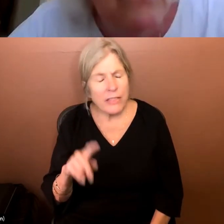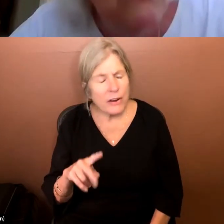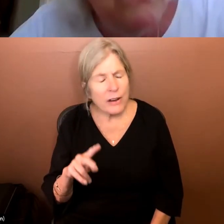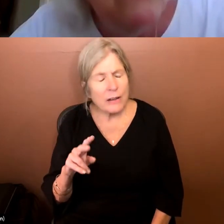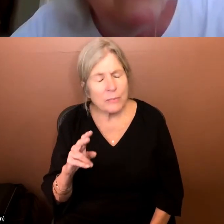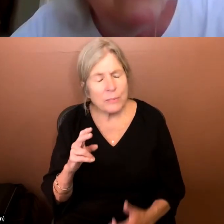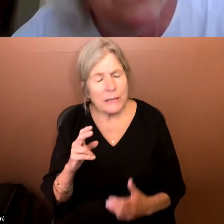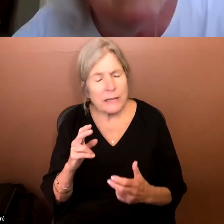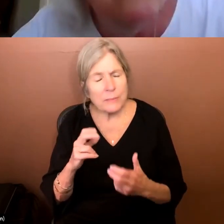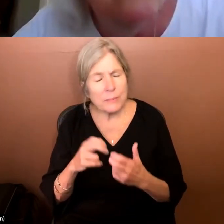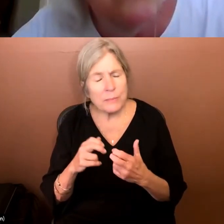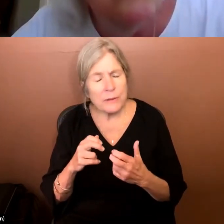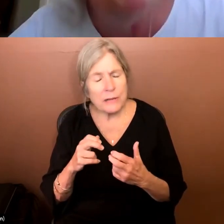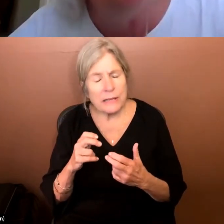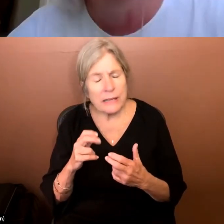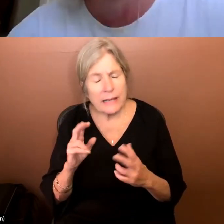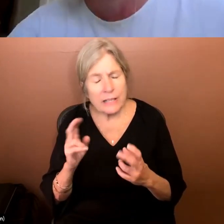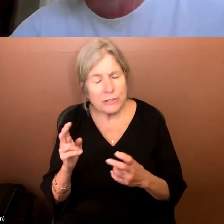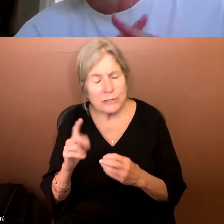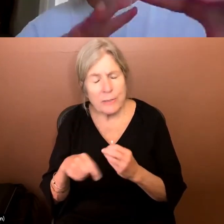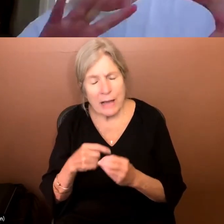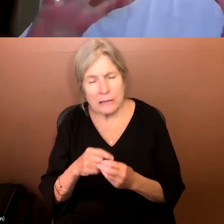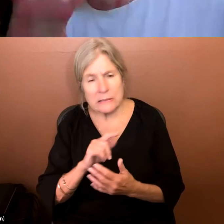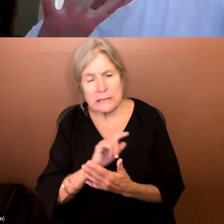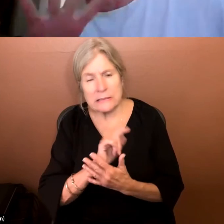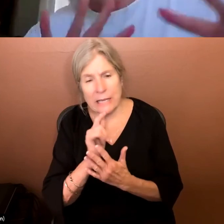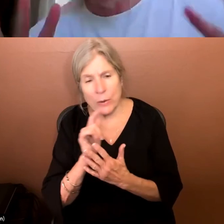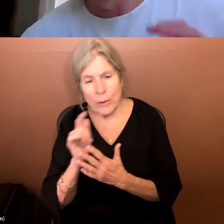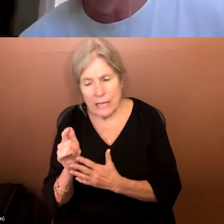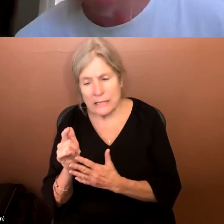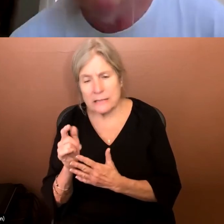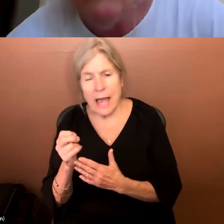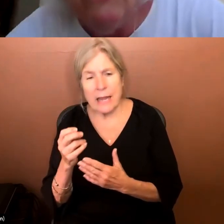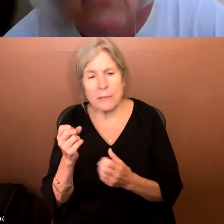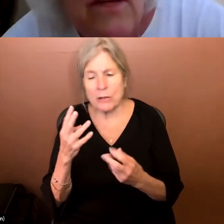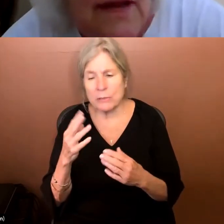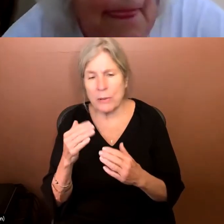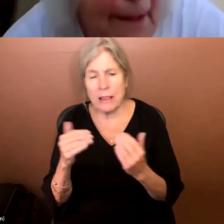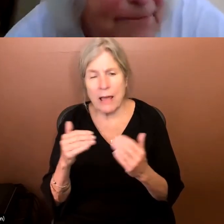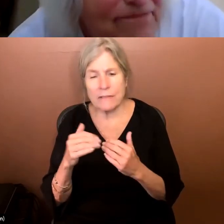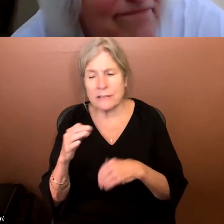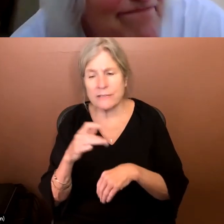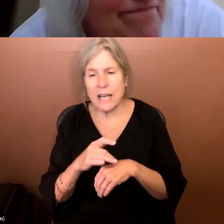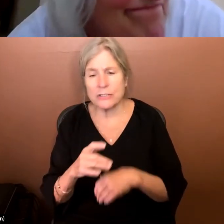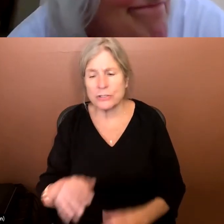sequence? And multiple levels? >>>